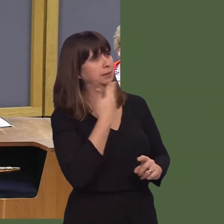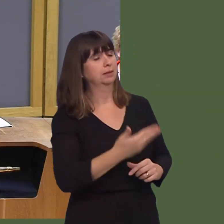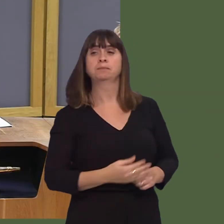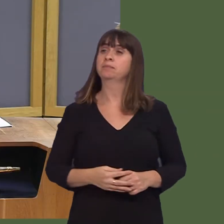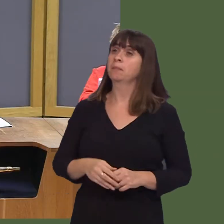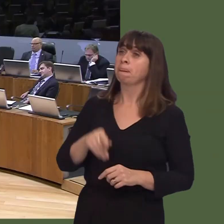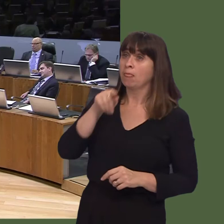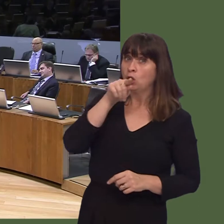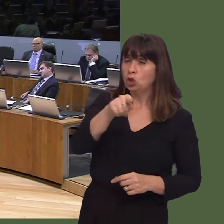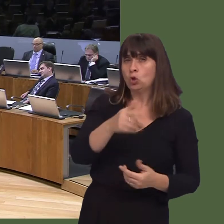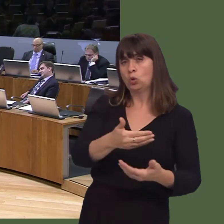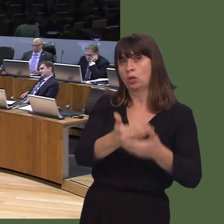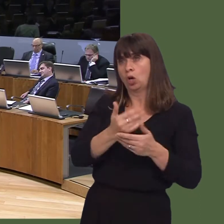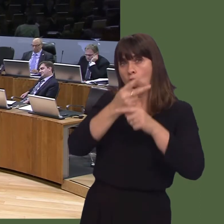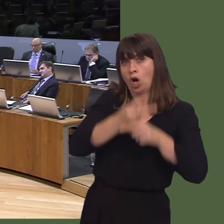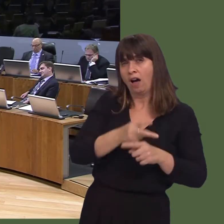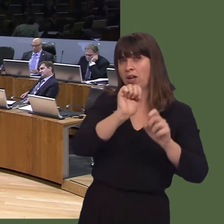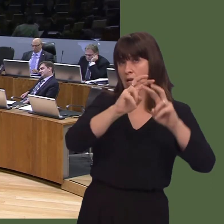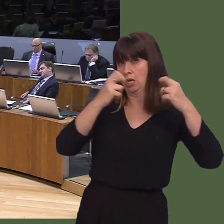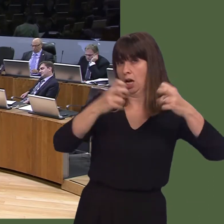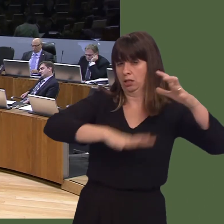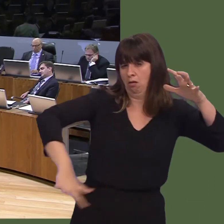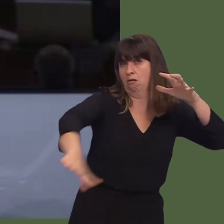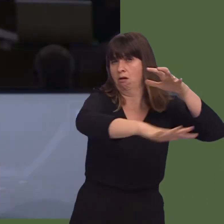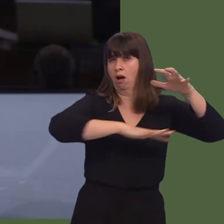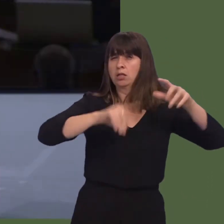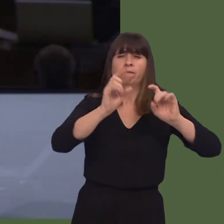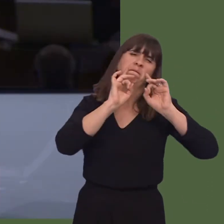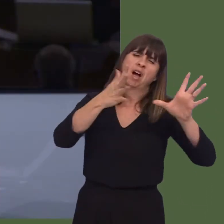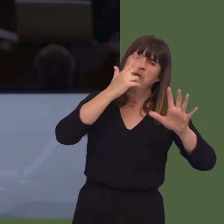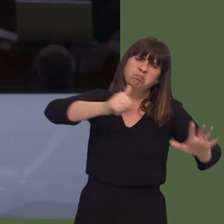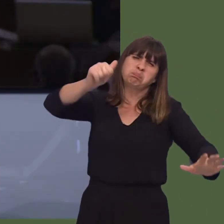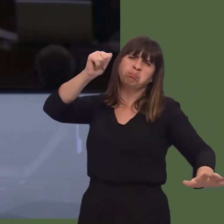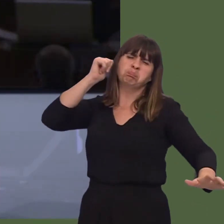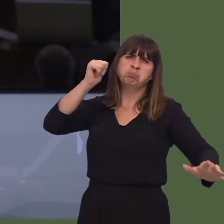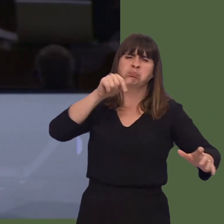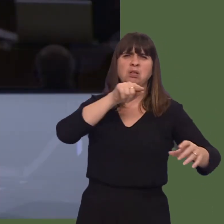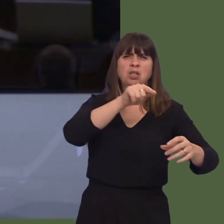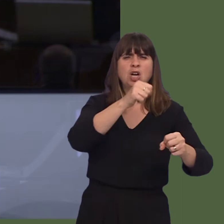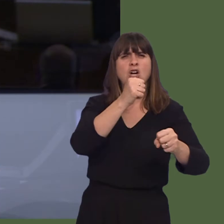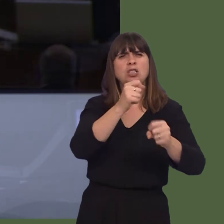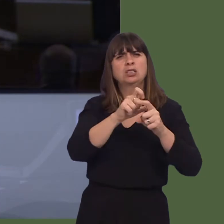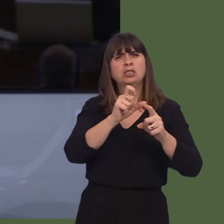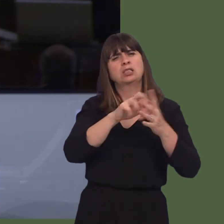How are you going to protect this very important, historical, double grade I listed castle and